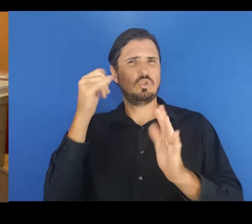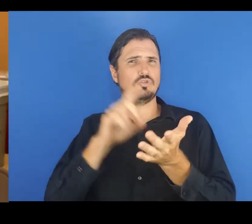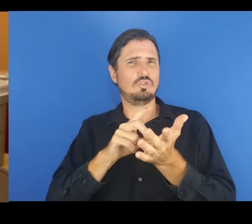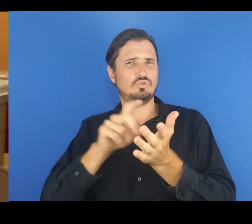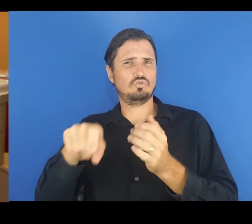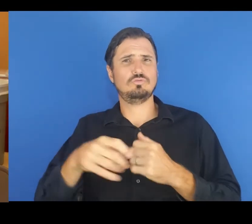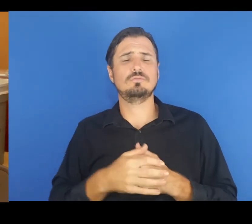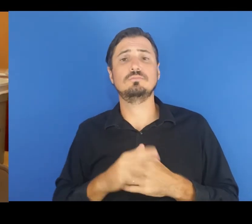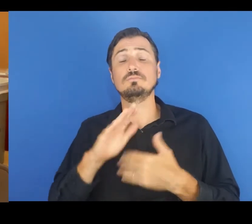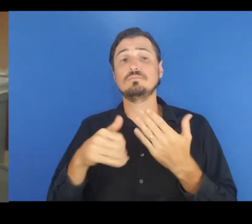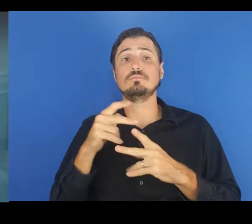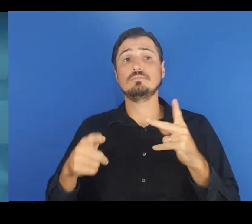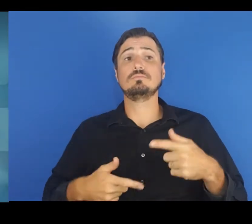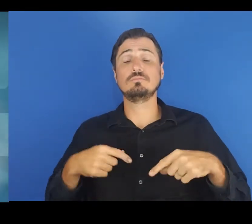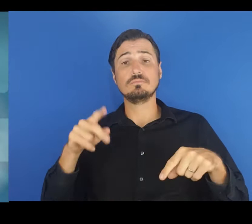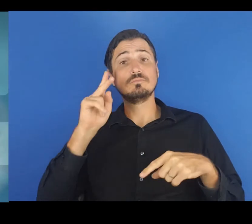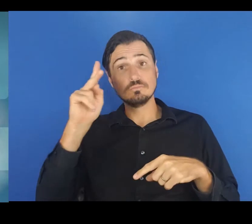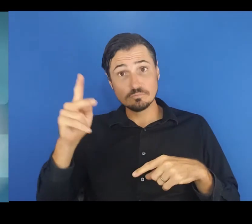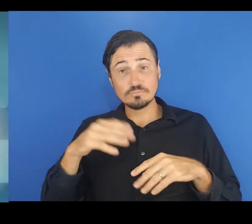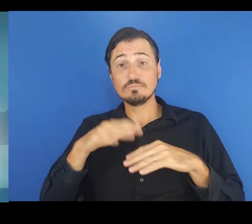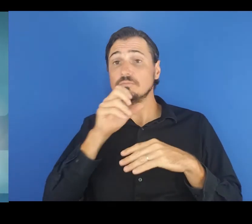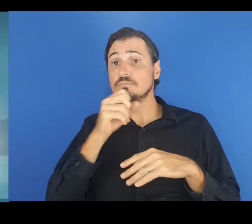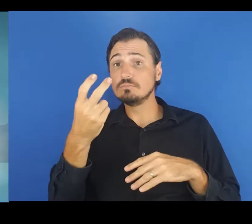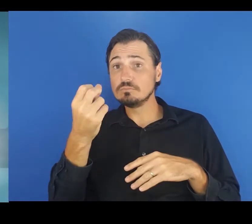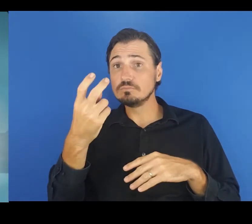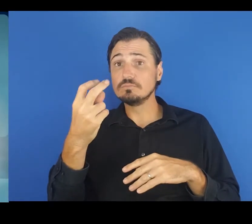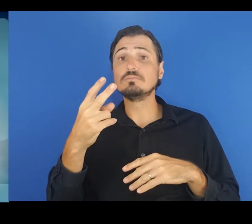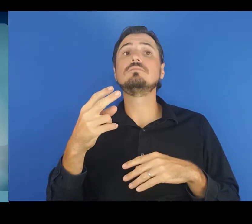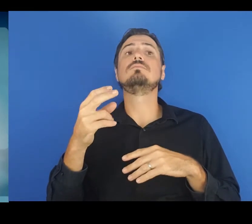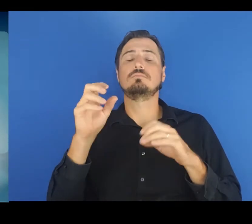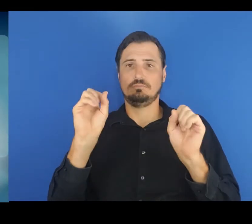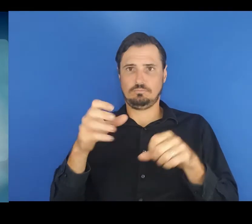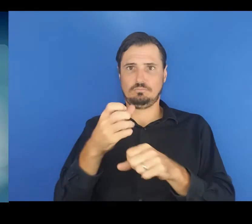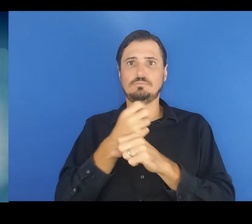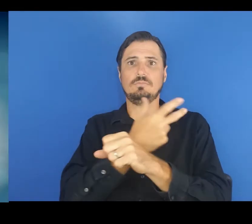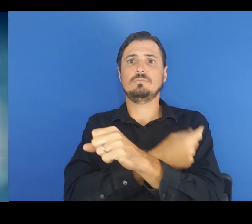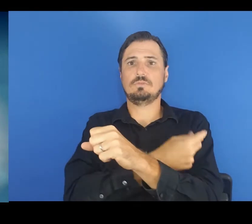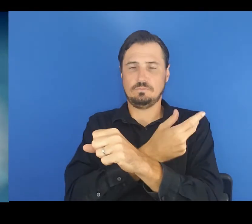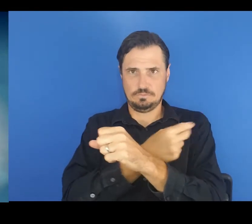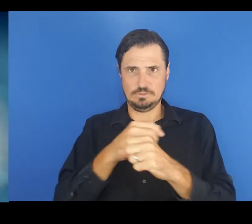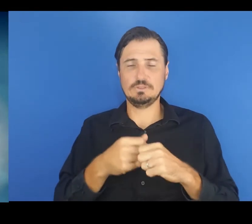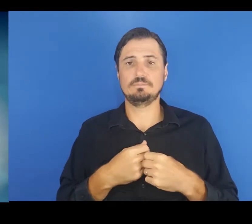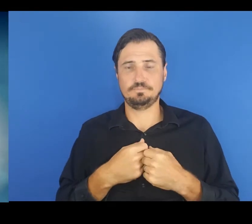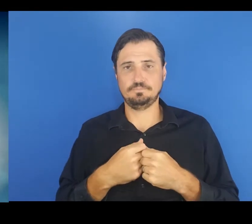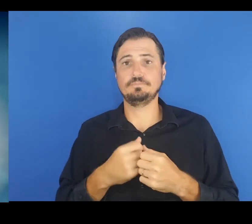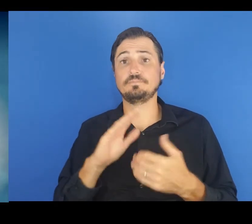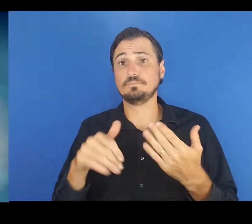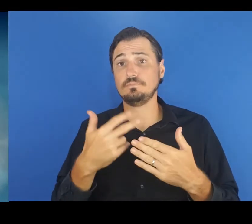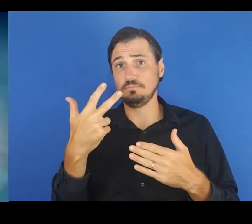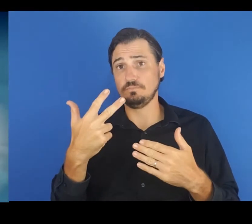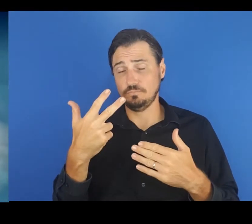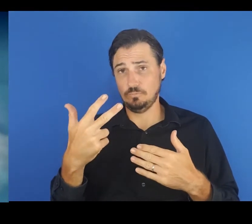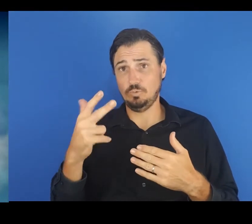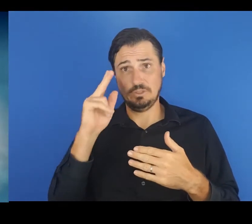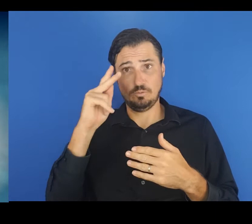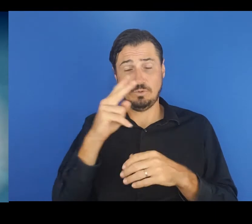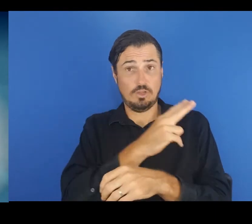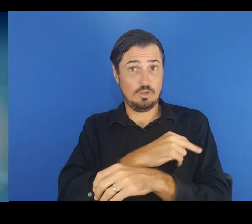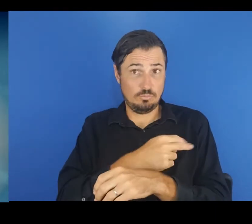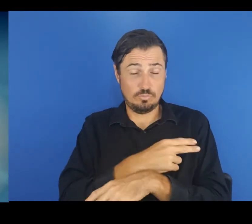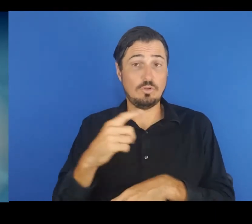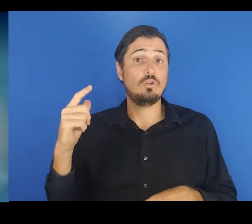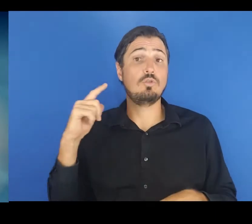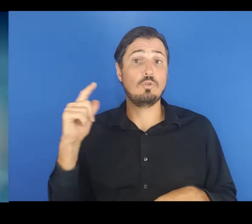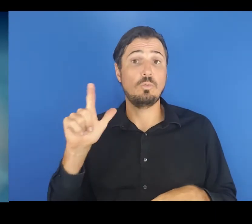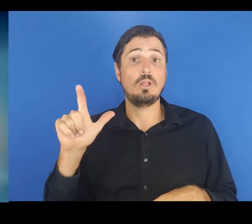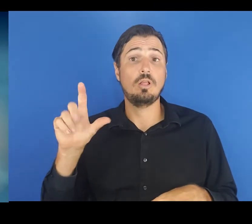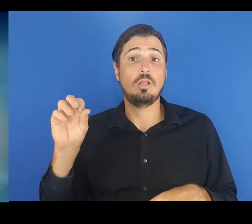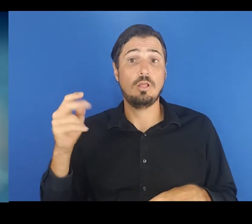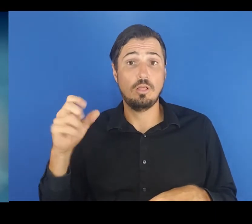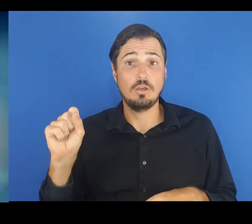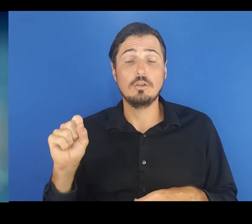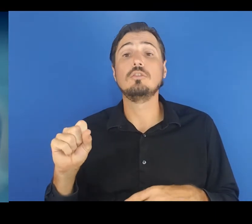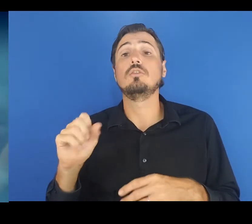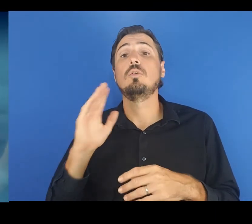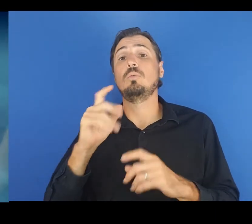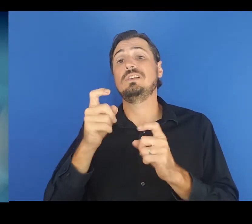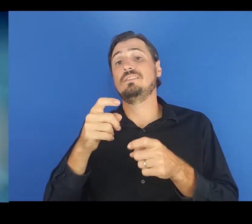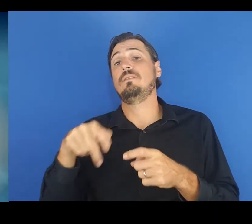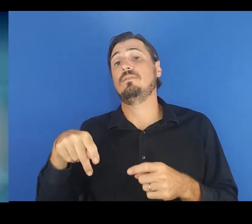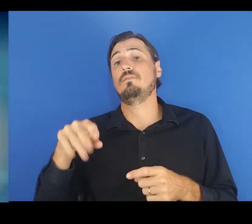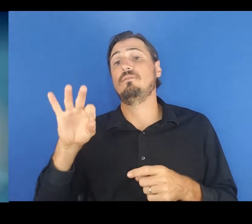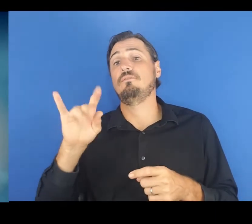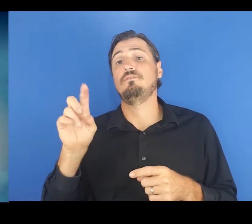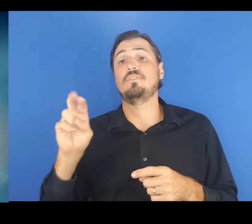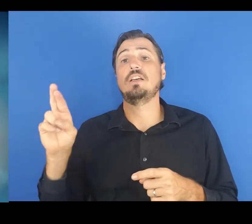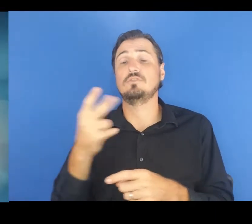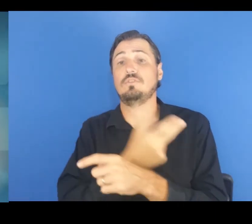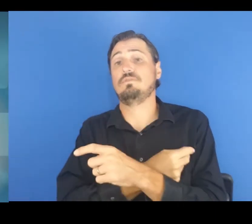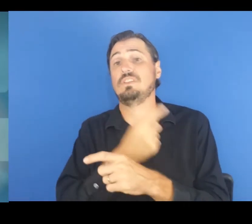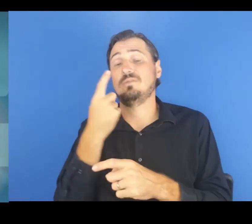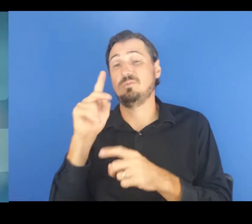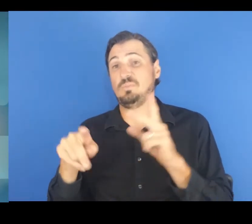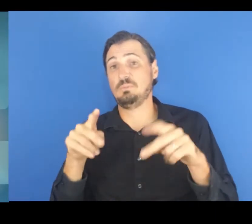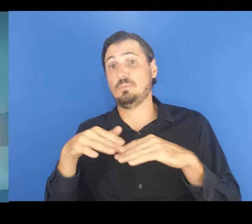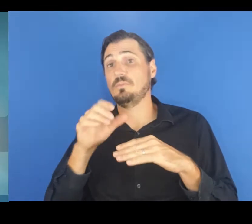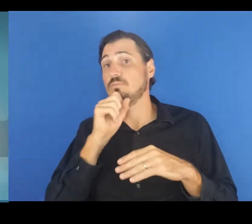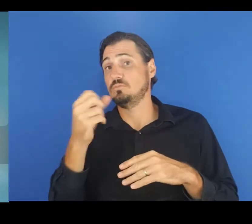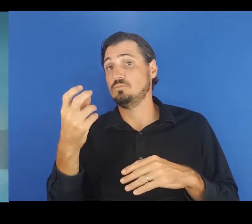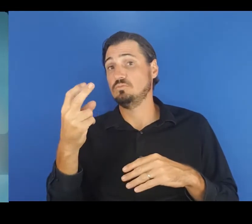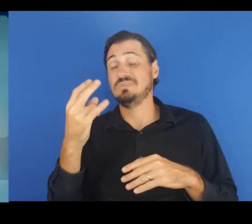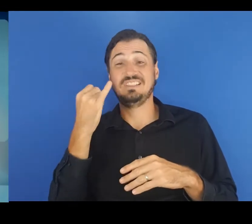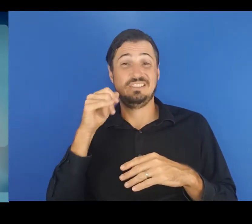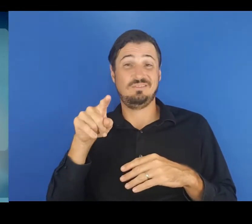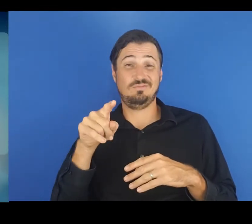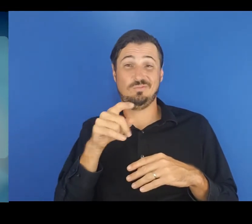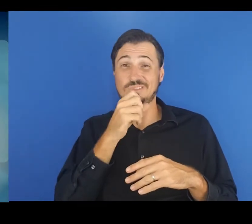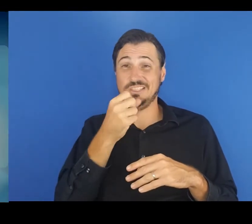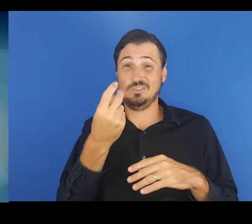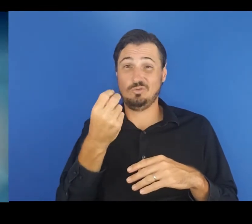All Kaua‘i residents age 12 and older are eligible to receive a vaccine. All three Kauai hospitals and Lihu`e Longs are administering the Pfizer vaccine to people aged 12 and older. Minors ages